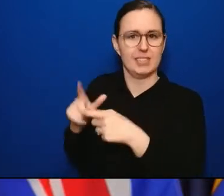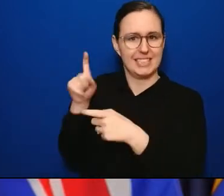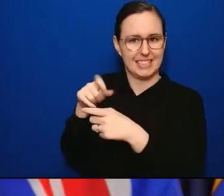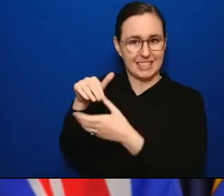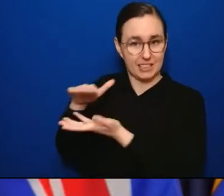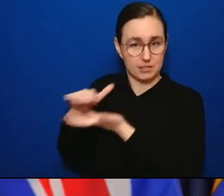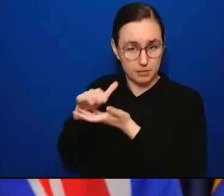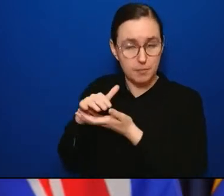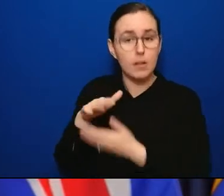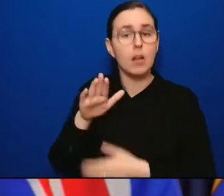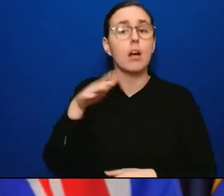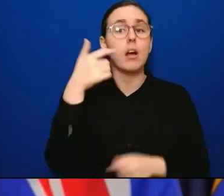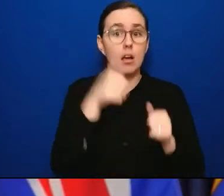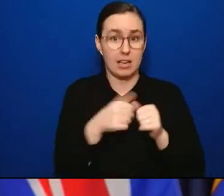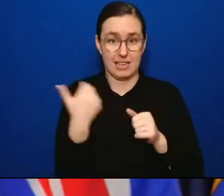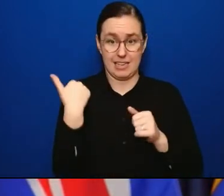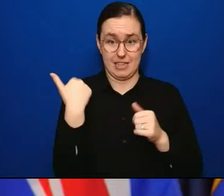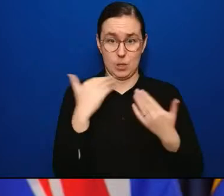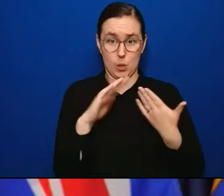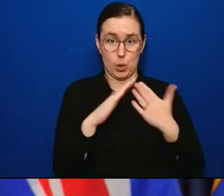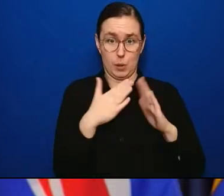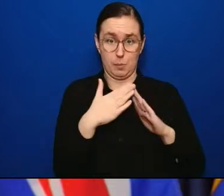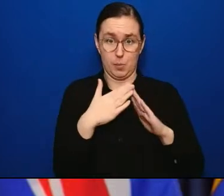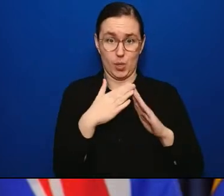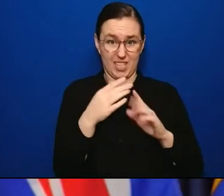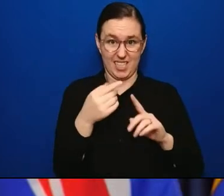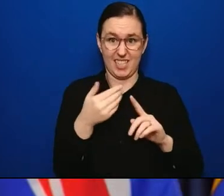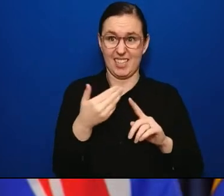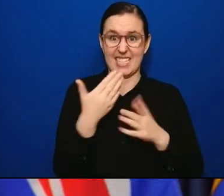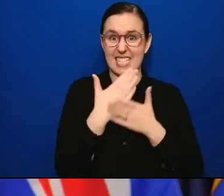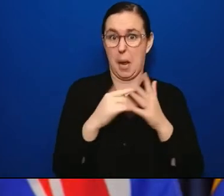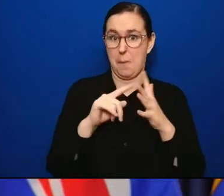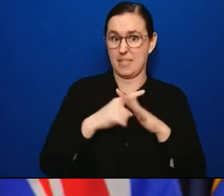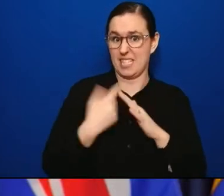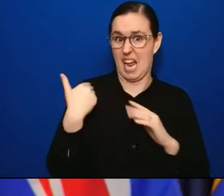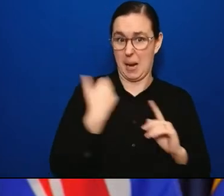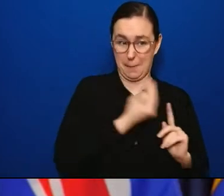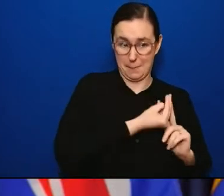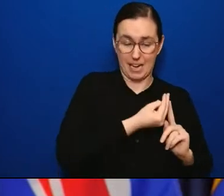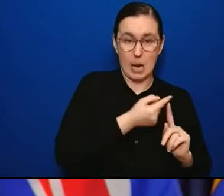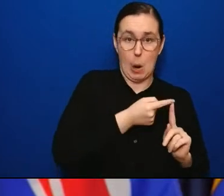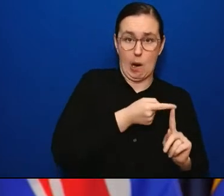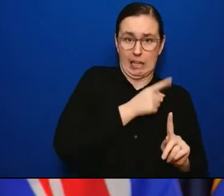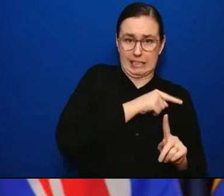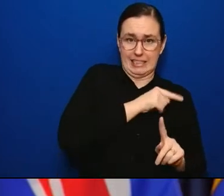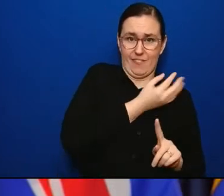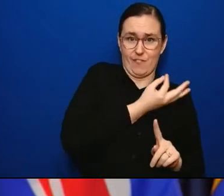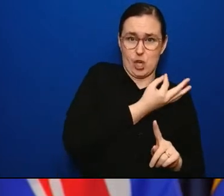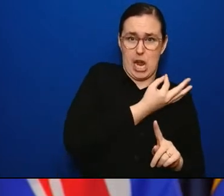remember in some communities that started on Monday and me and the number of started on